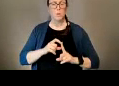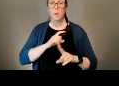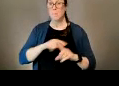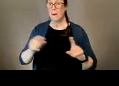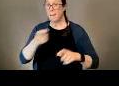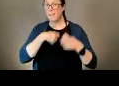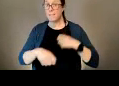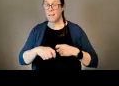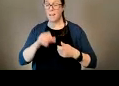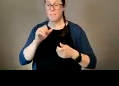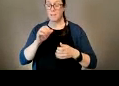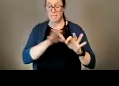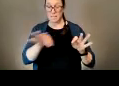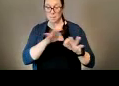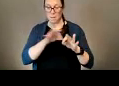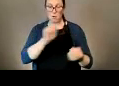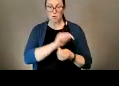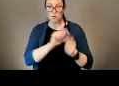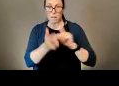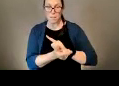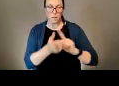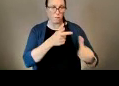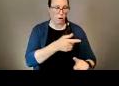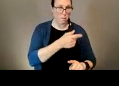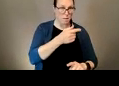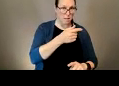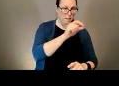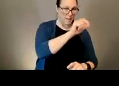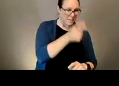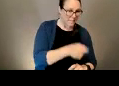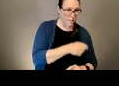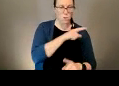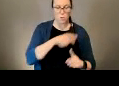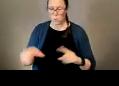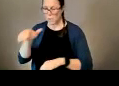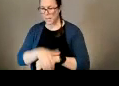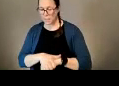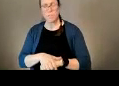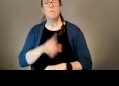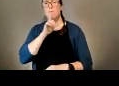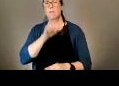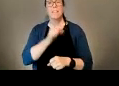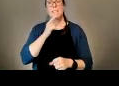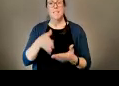whatever they're saying, they're trying to communicate that overall. It is too large angry men who are yelling,